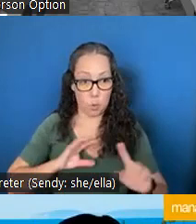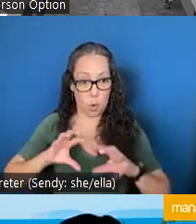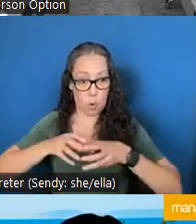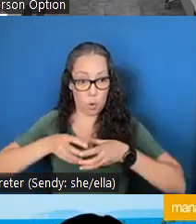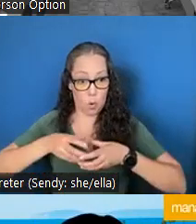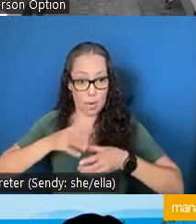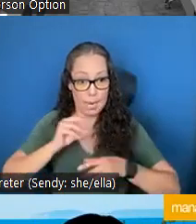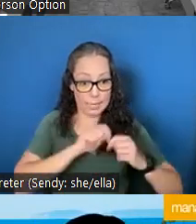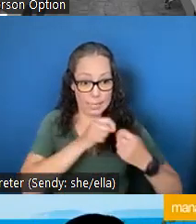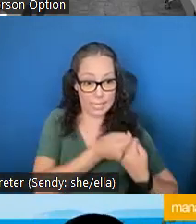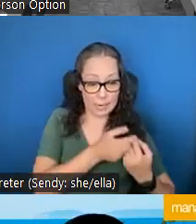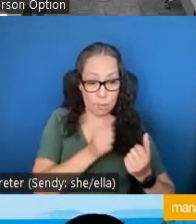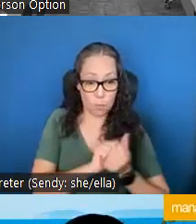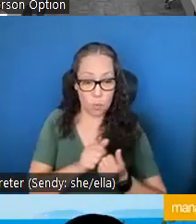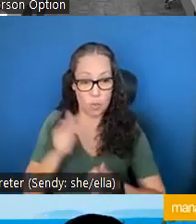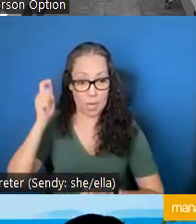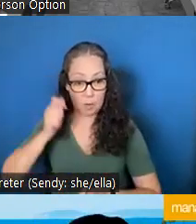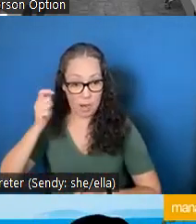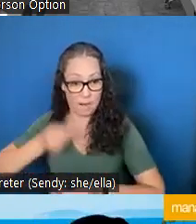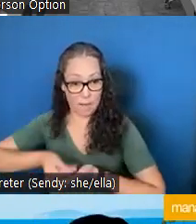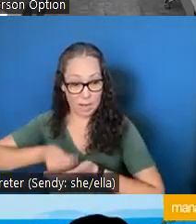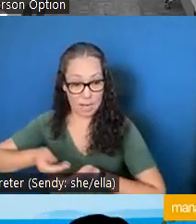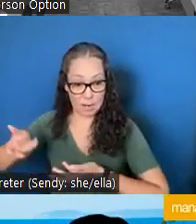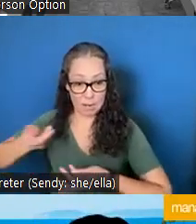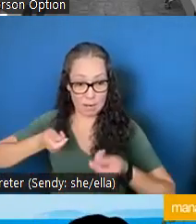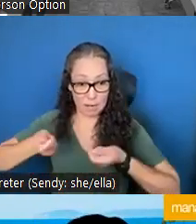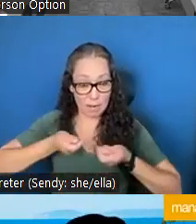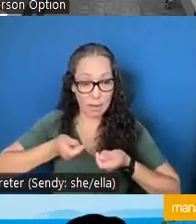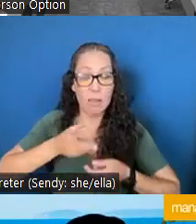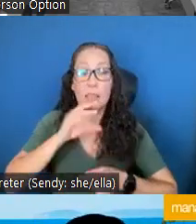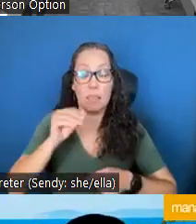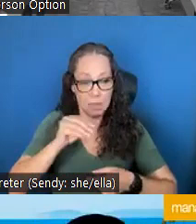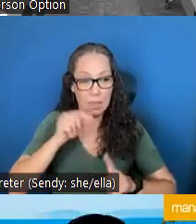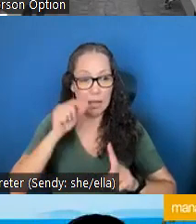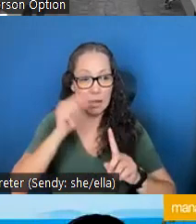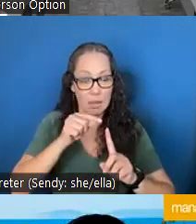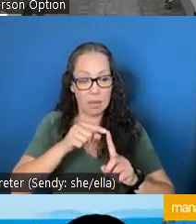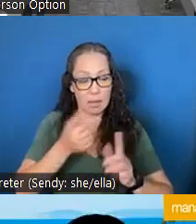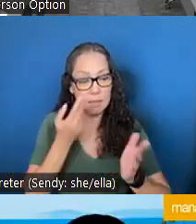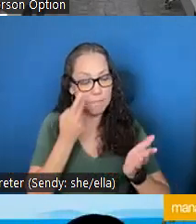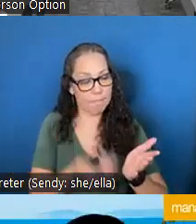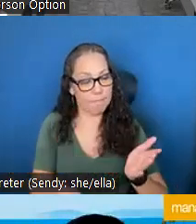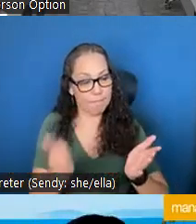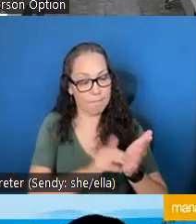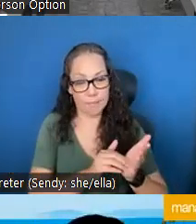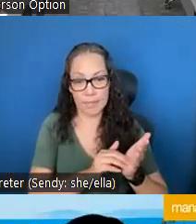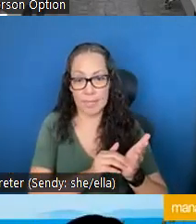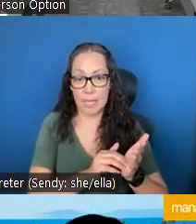funding allocation methodology is revisiting the designation criteria um and there will be